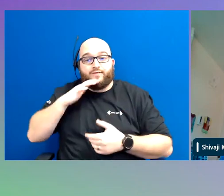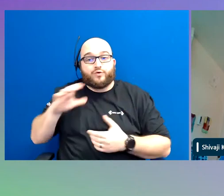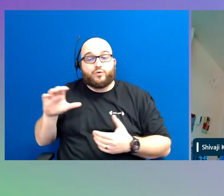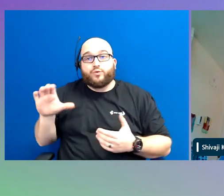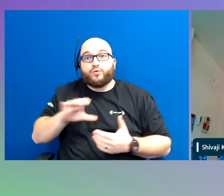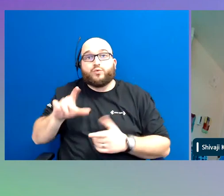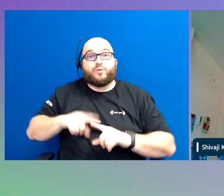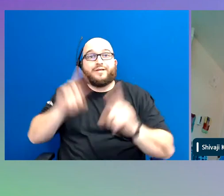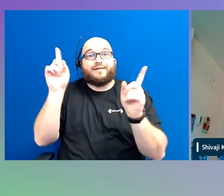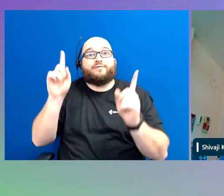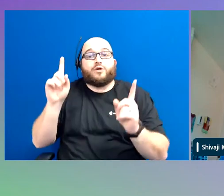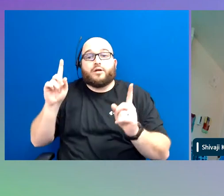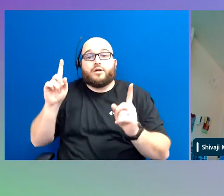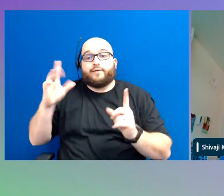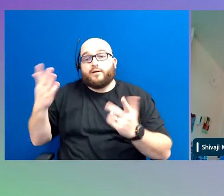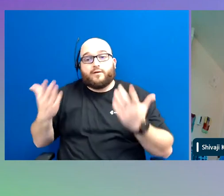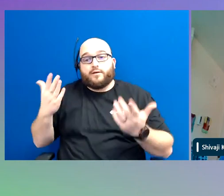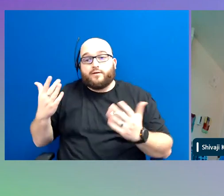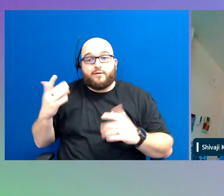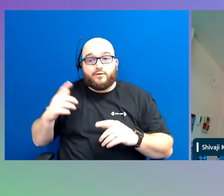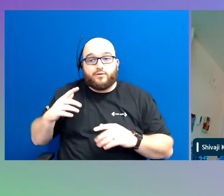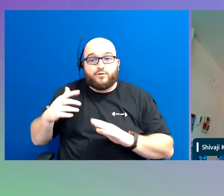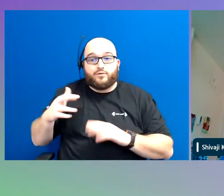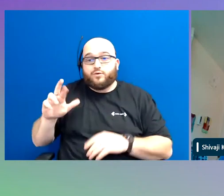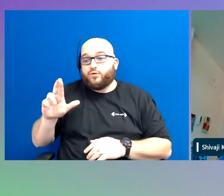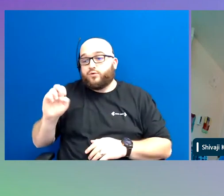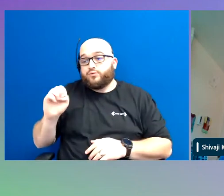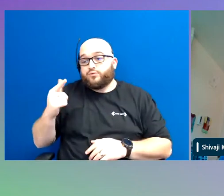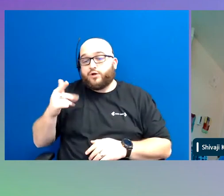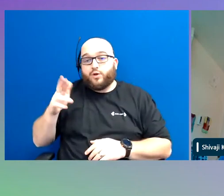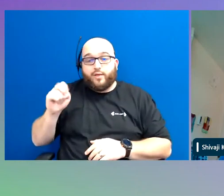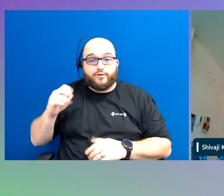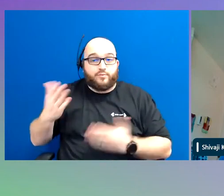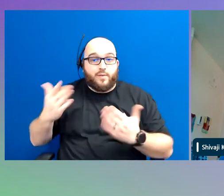um, Canadian regulations. Um, you may have to adhere to us